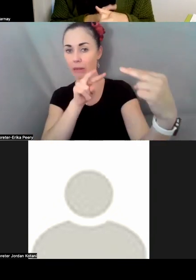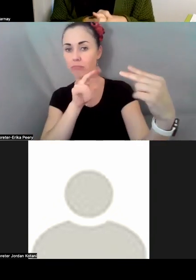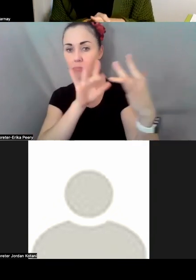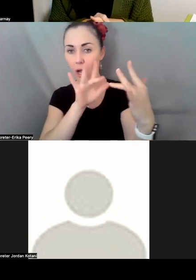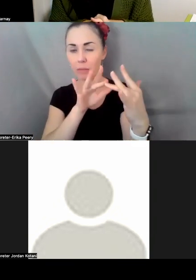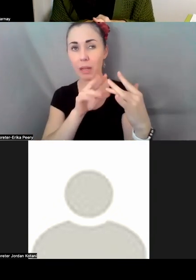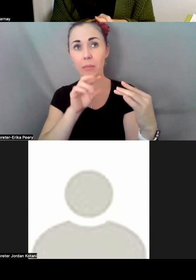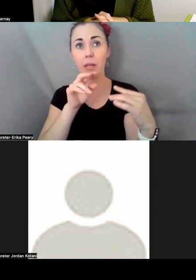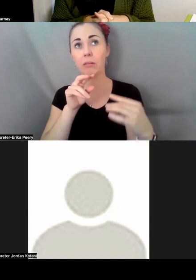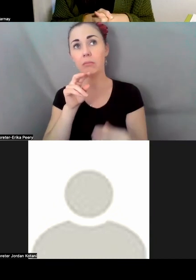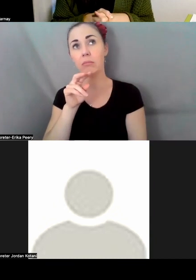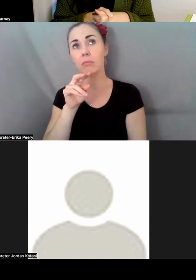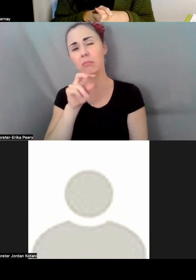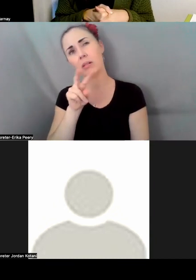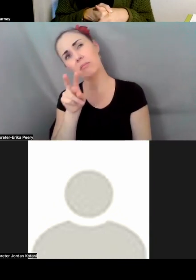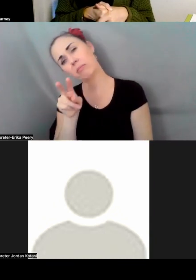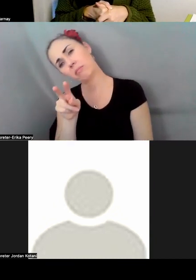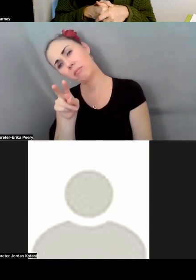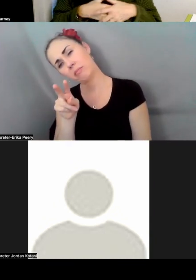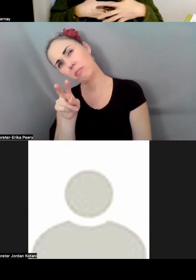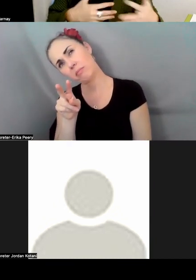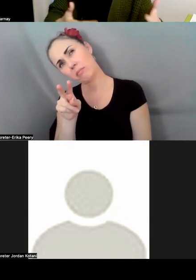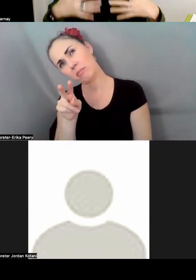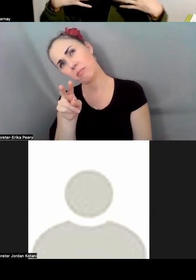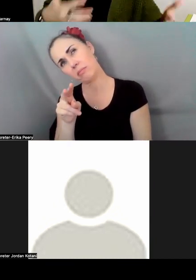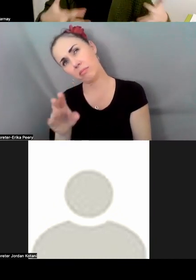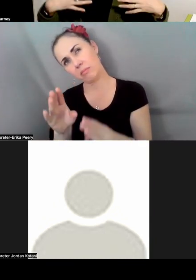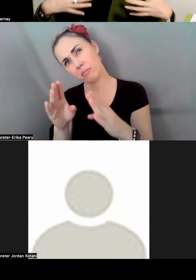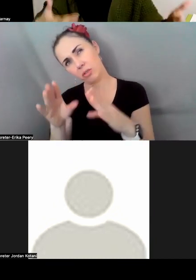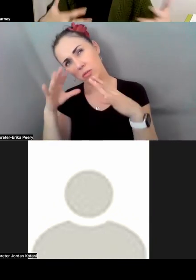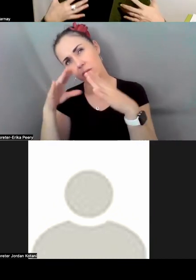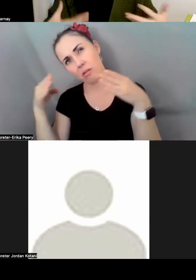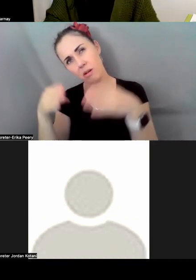way when looking at things or concentrating. And we see those kids bump into things often.